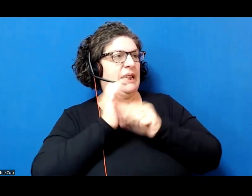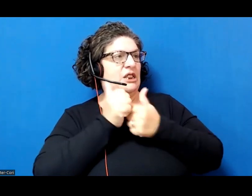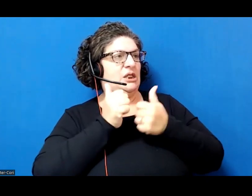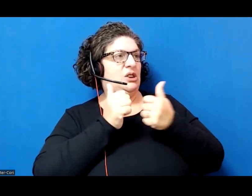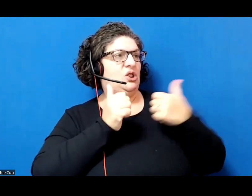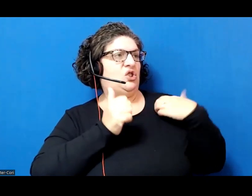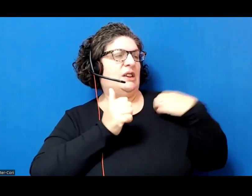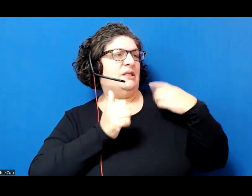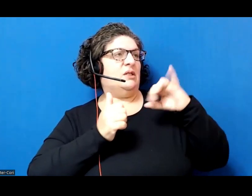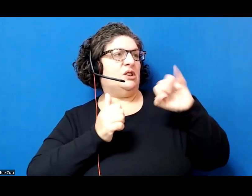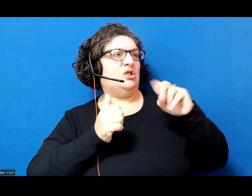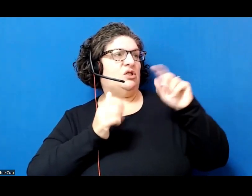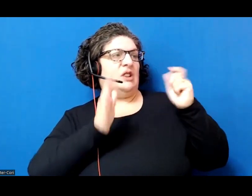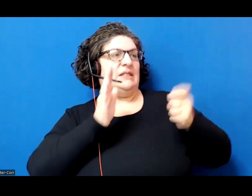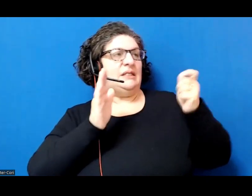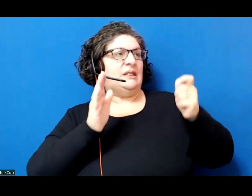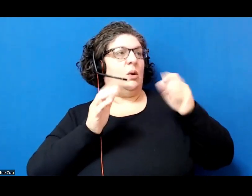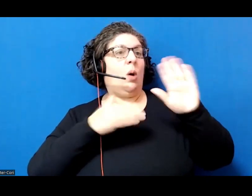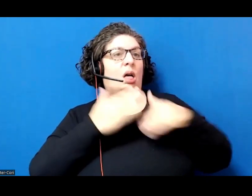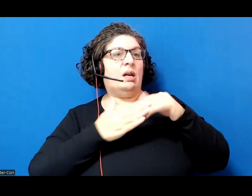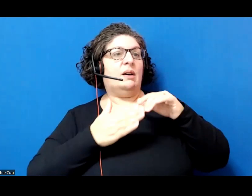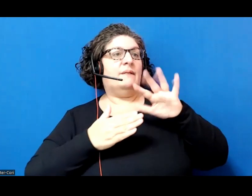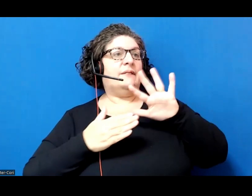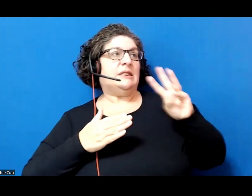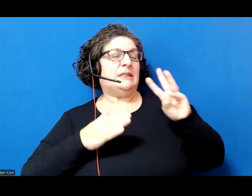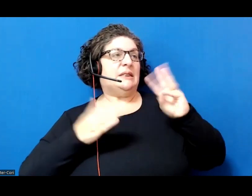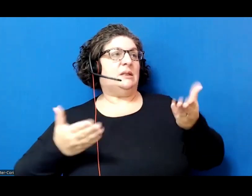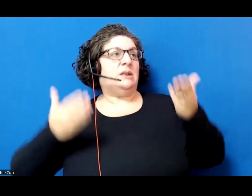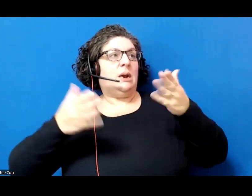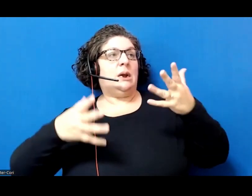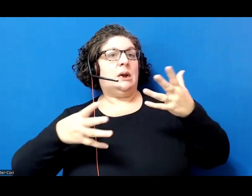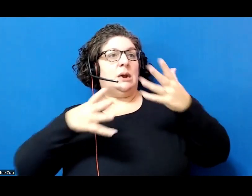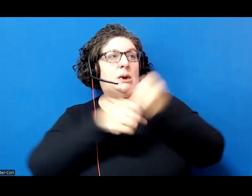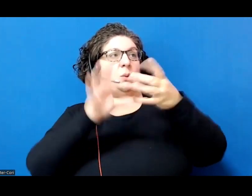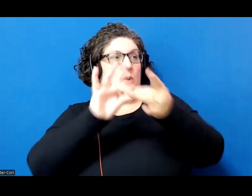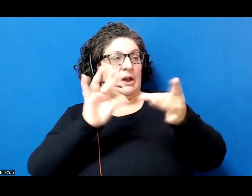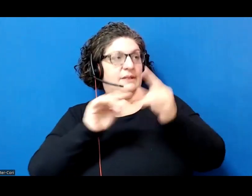all 56 submitted a unanimous brief suggesting that the state legislatures can be reviewed